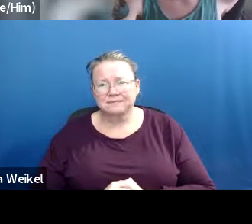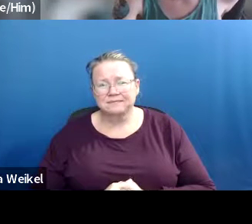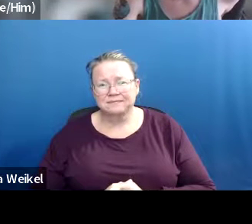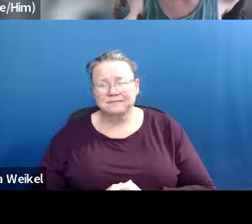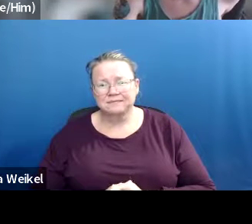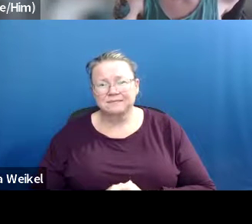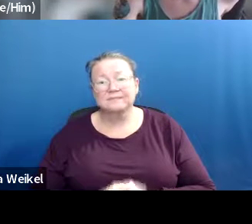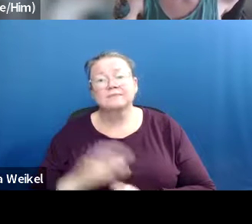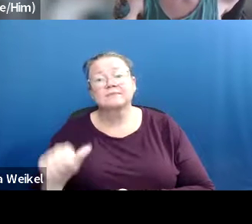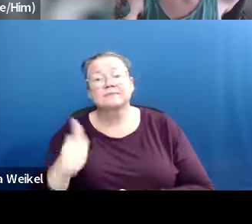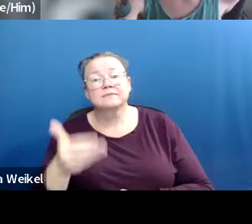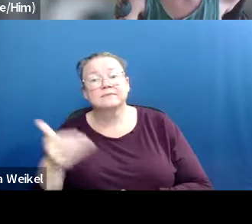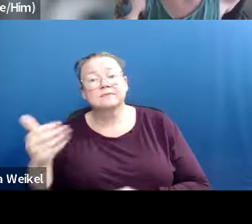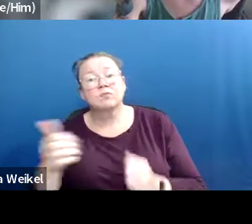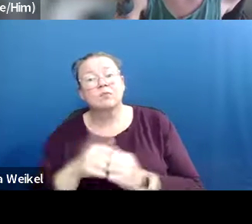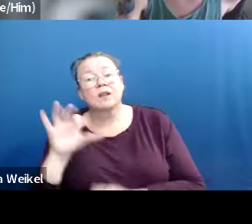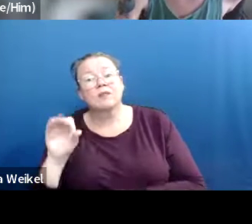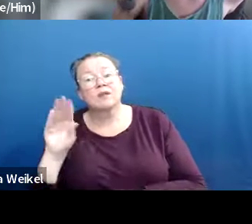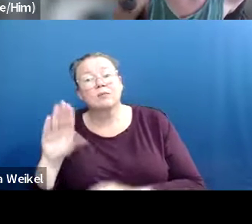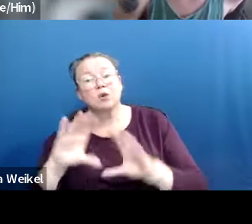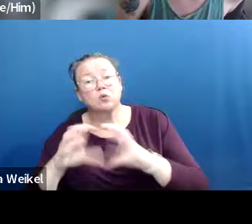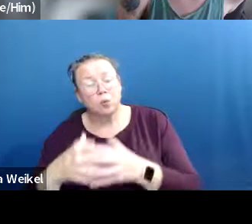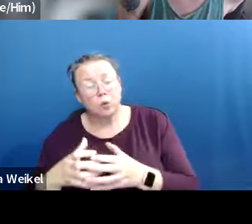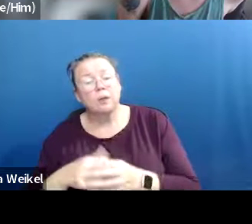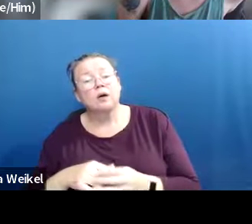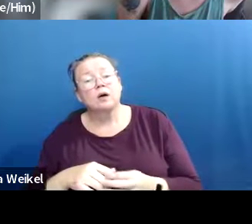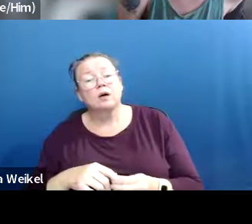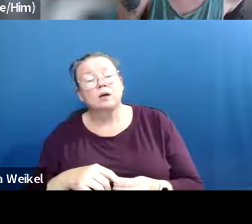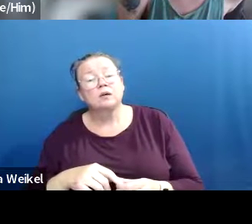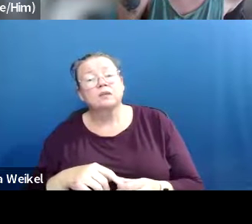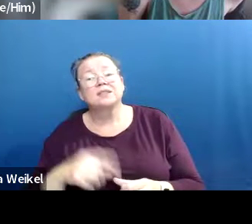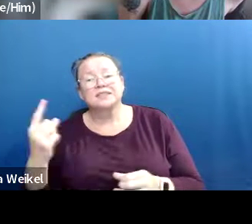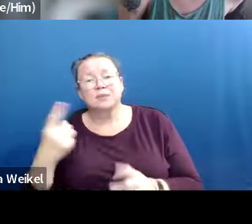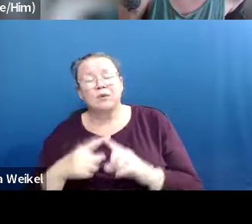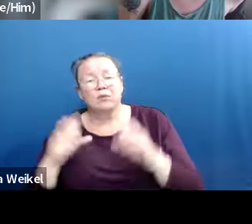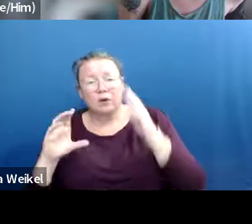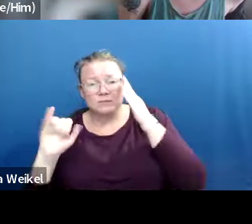Rosie Vazquez: And another thing with the Facebook group, somebody from the sill could